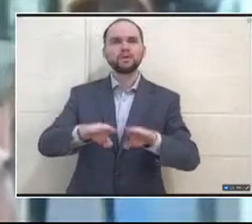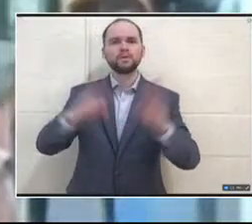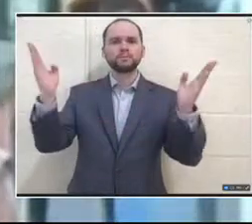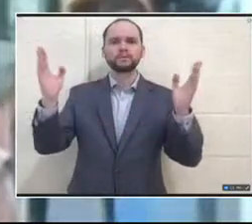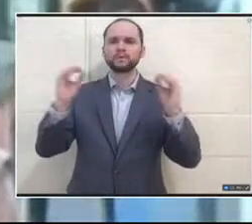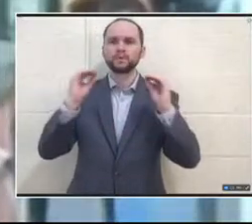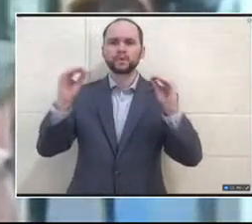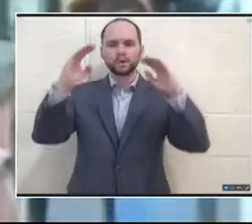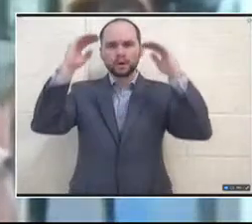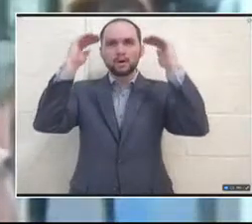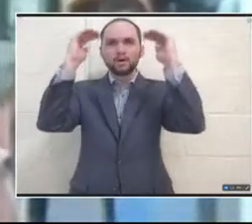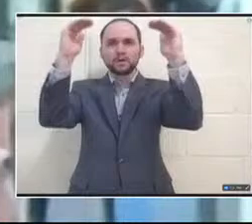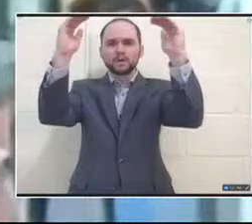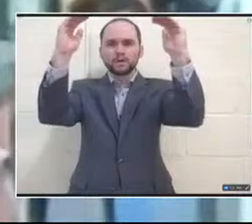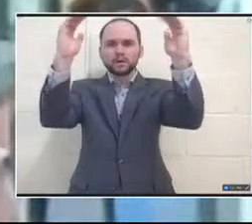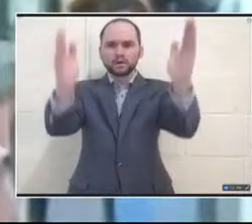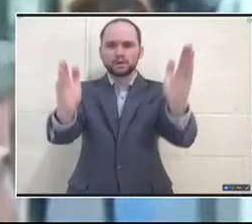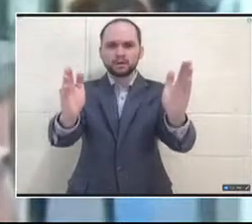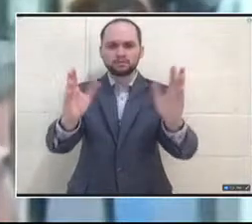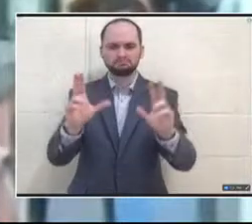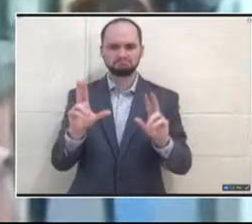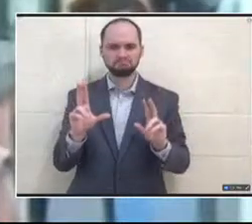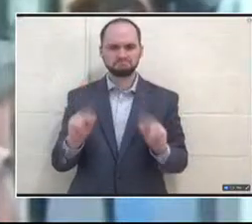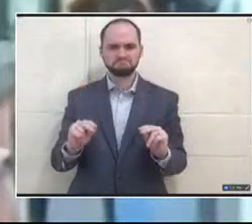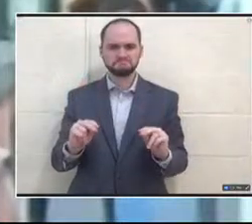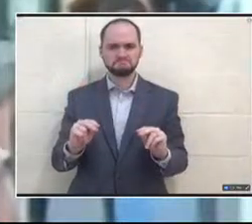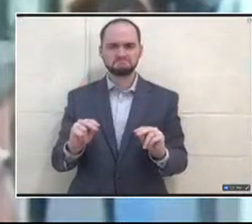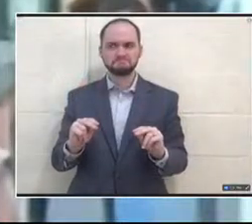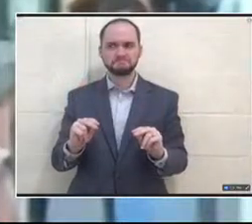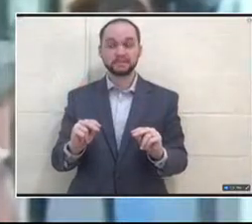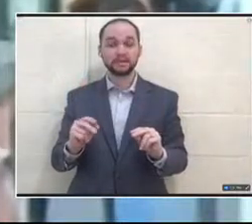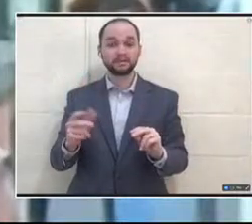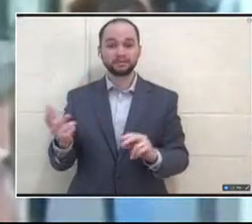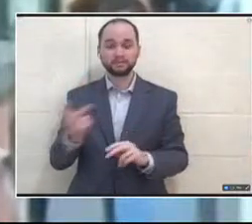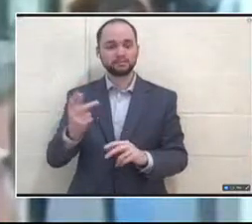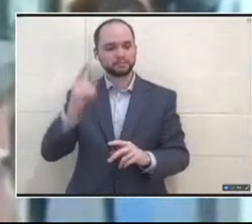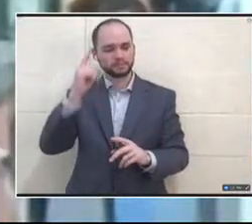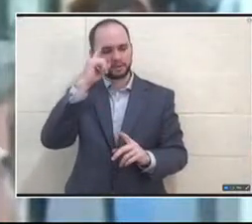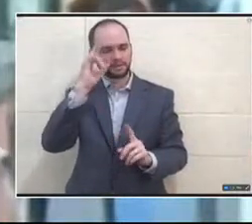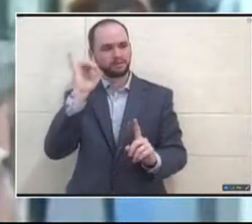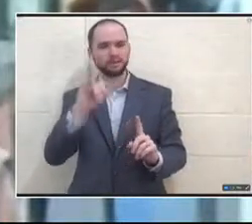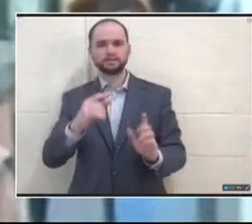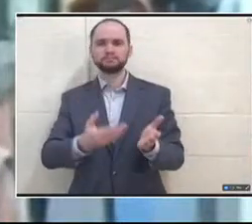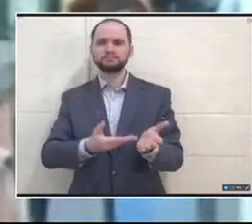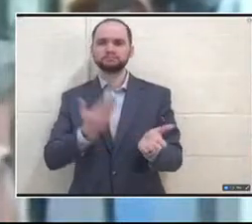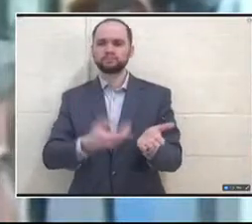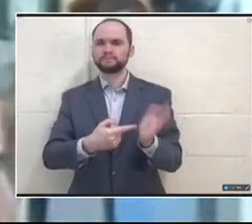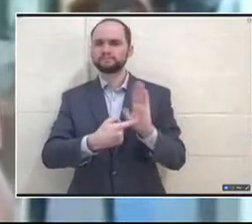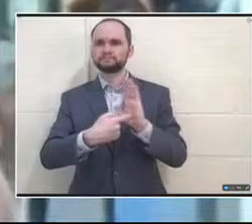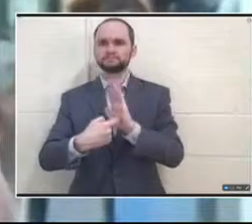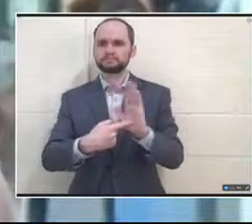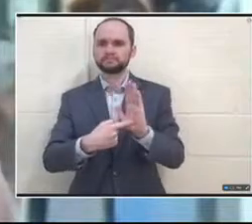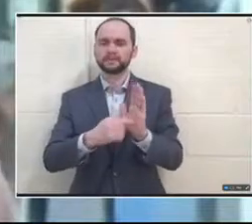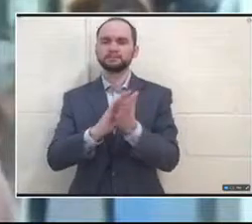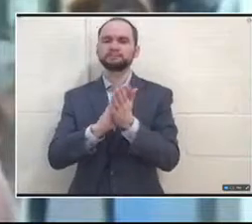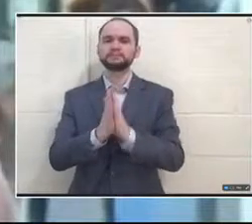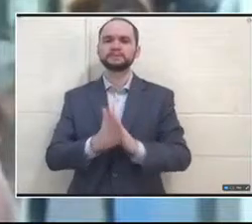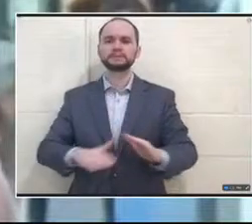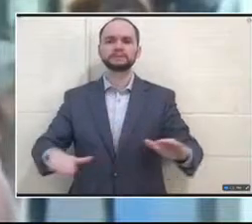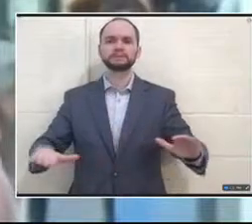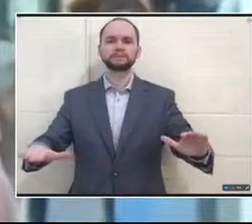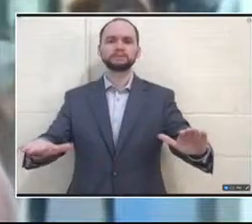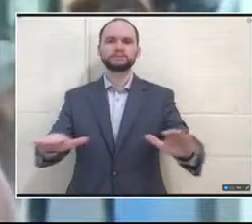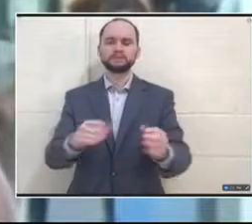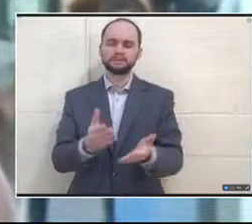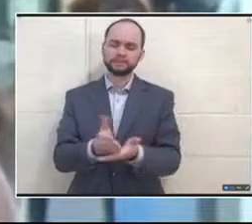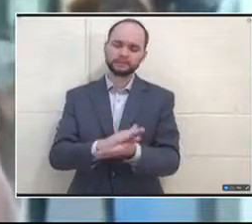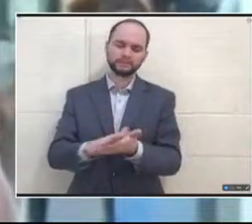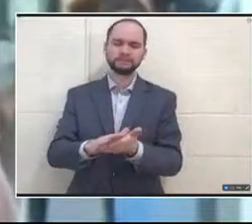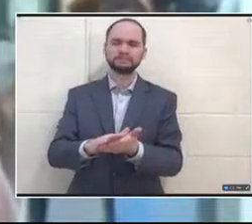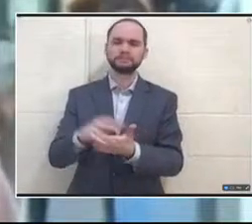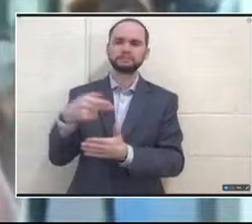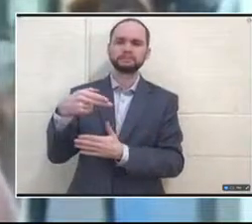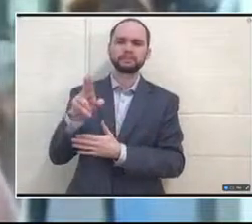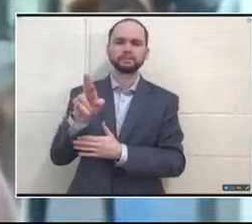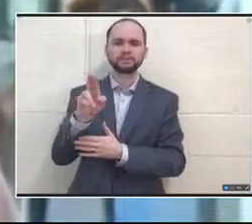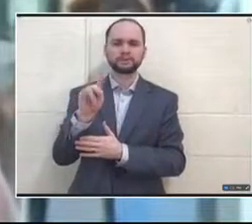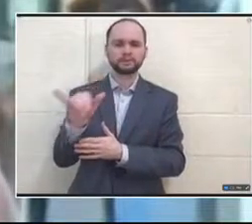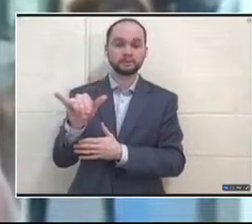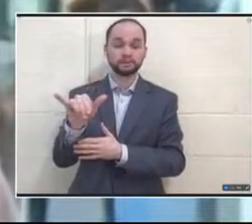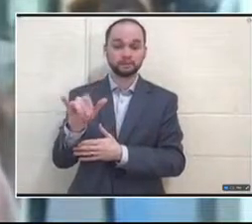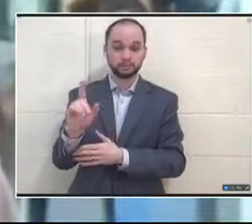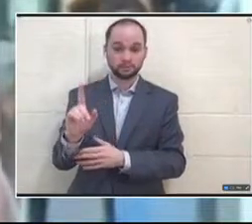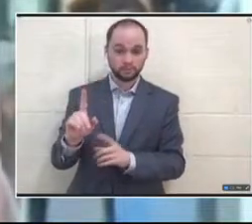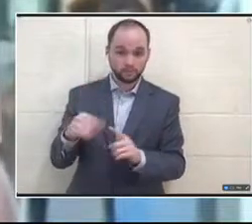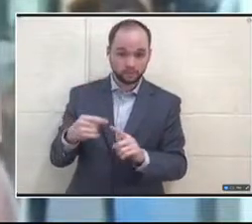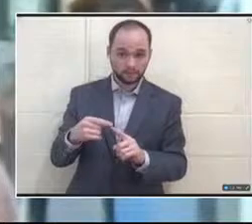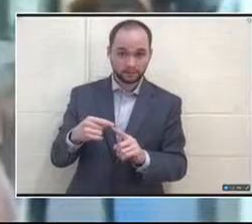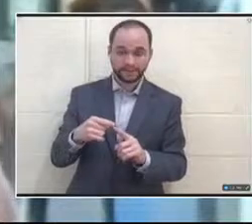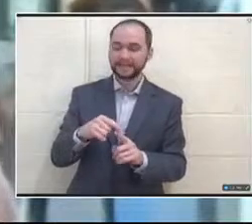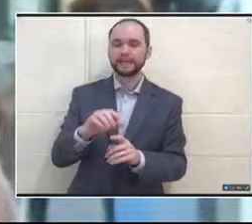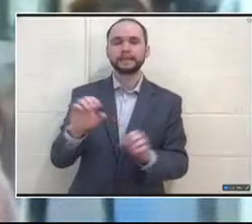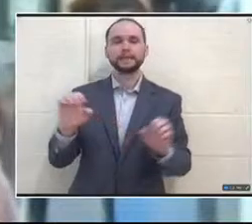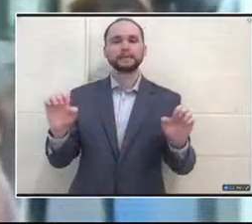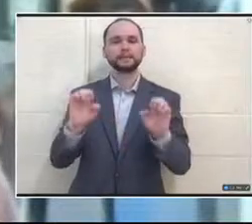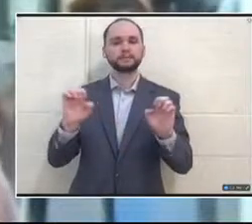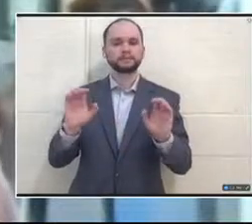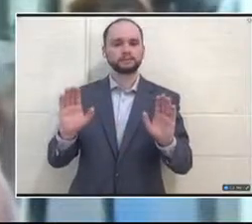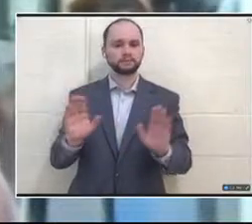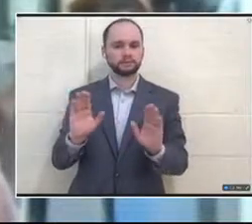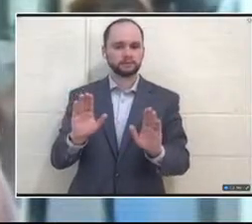would be a symbol of purity and peace. An Easter Sunday concert in 1939. A symbolic gesture that